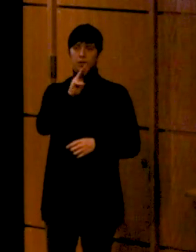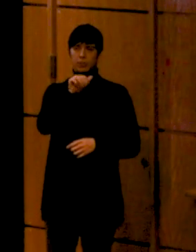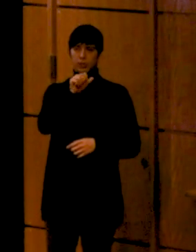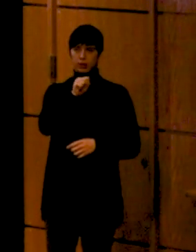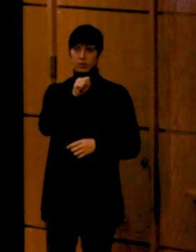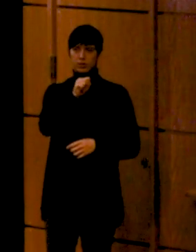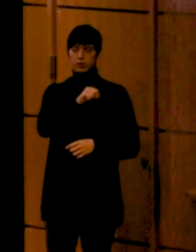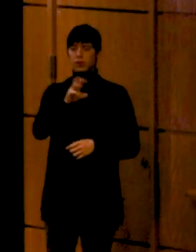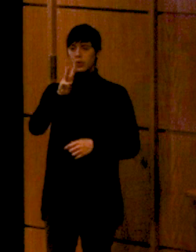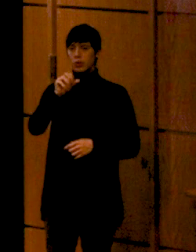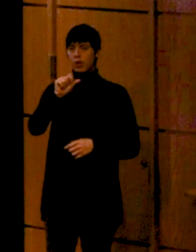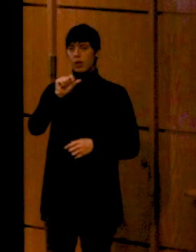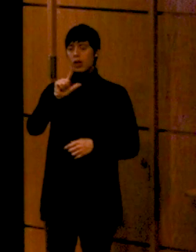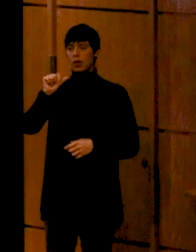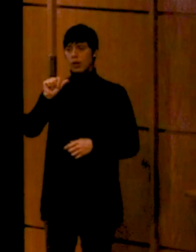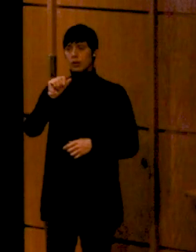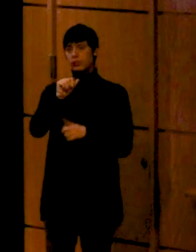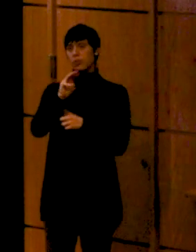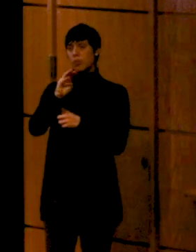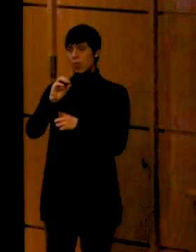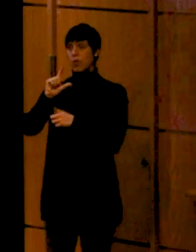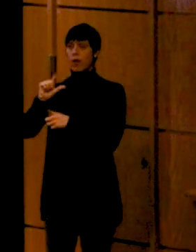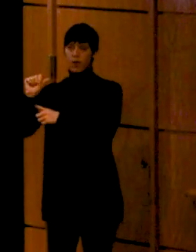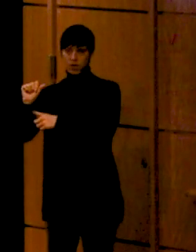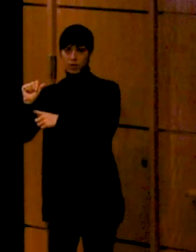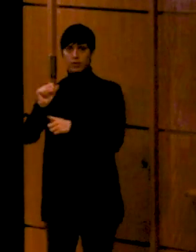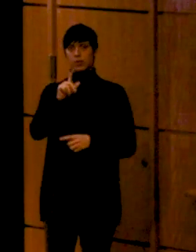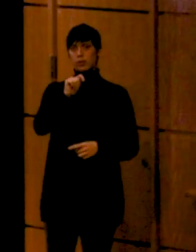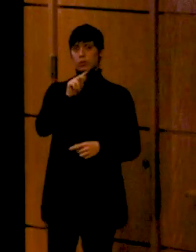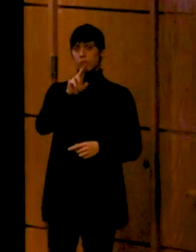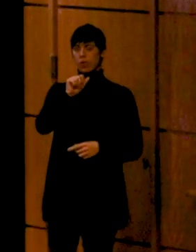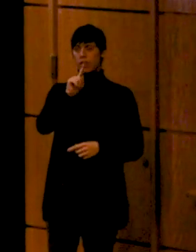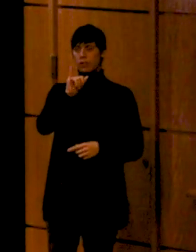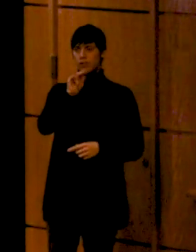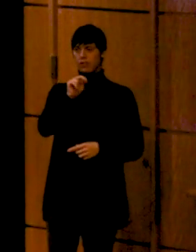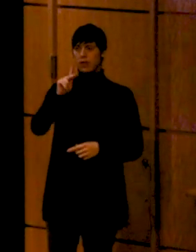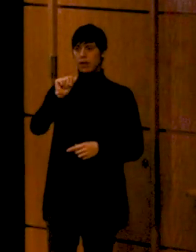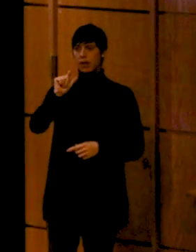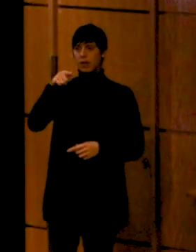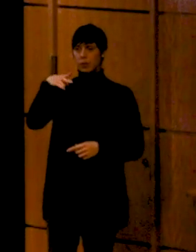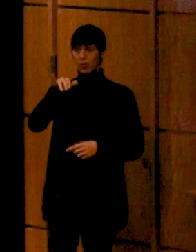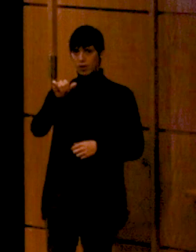Chinook Peoples and the Tualatin Kalapuya who today are part of the Confederated Tribes